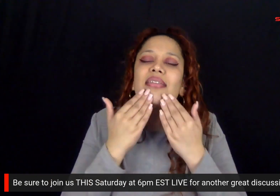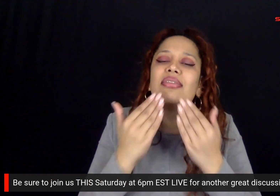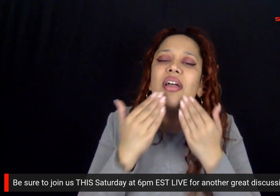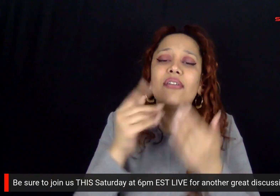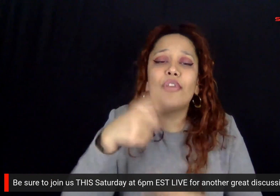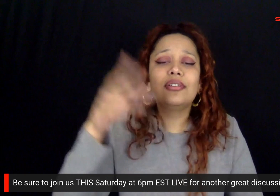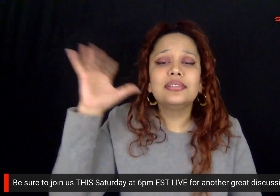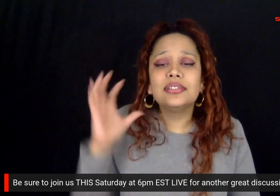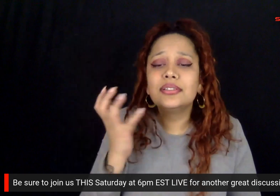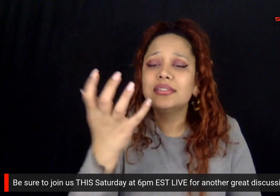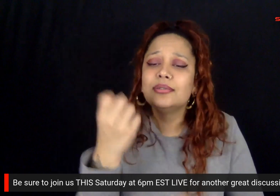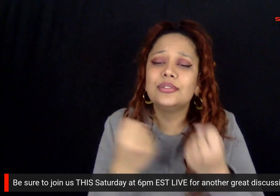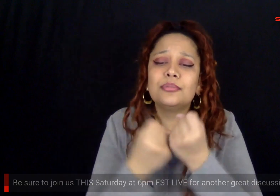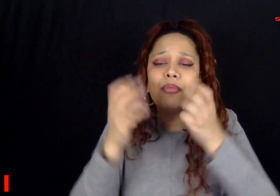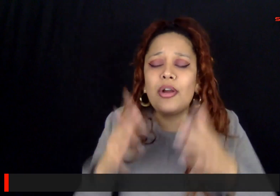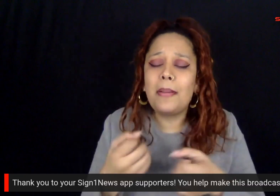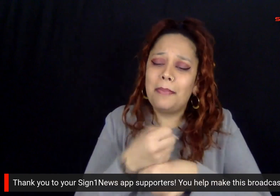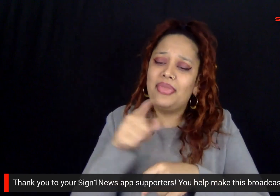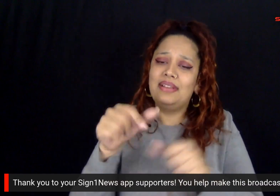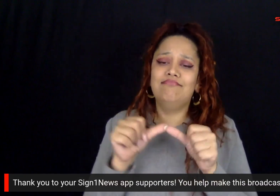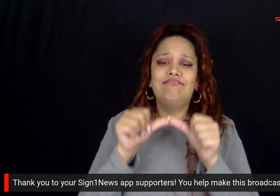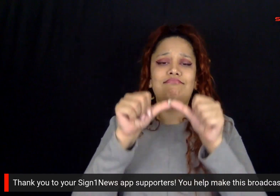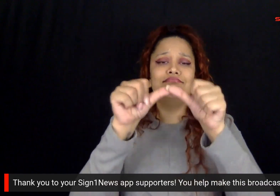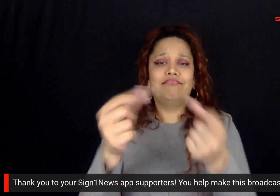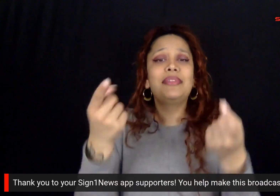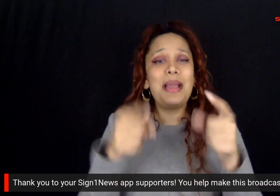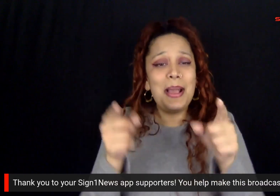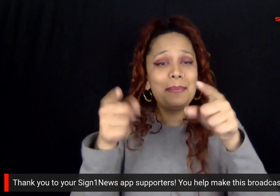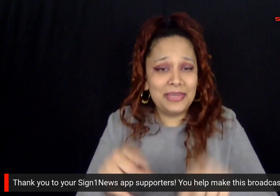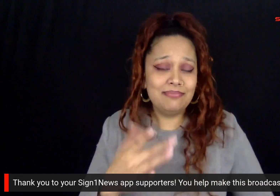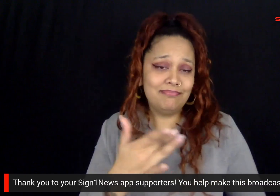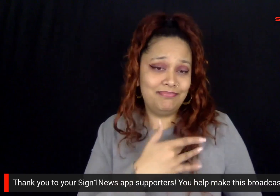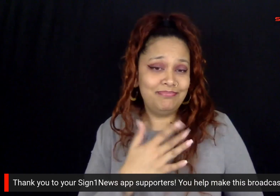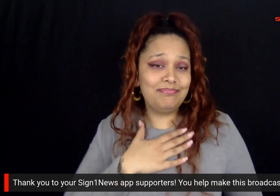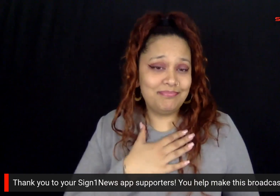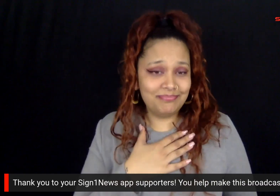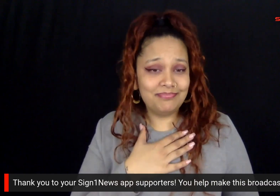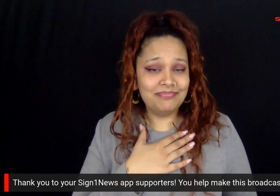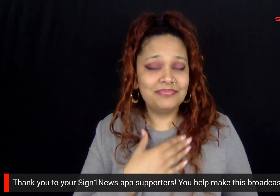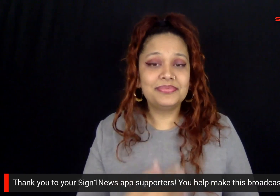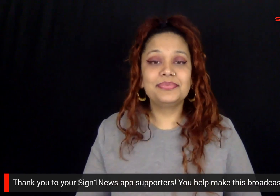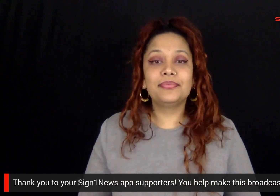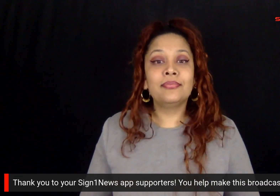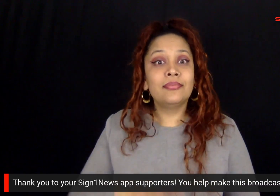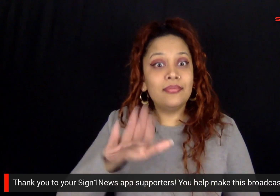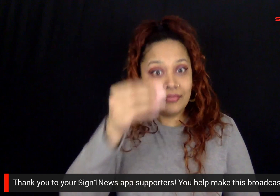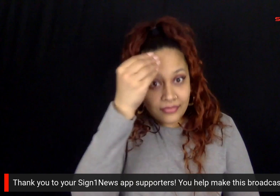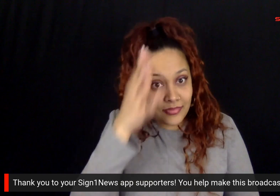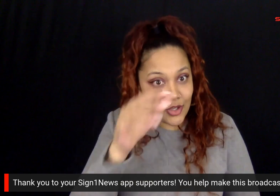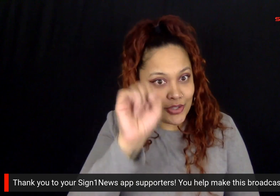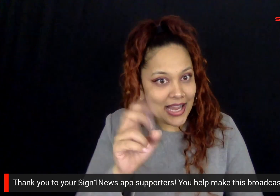a big thank you to our Sign1News app supporters you help make this broadcast happen you can